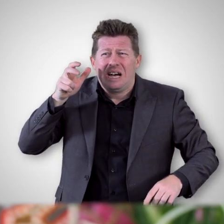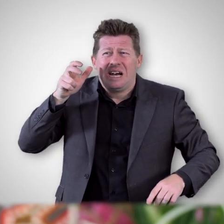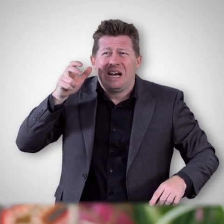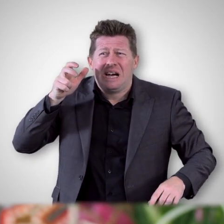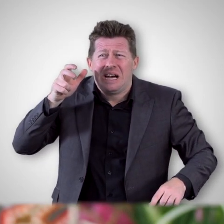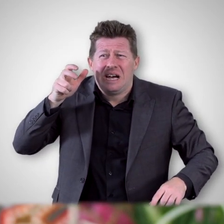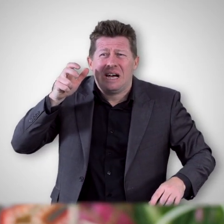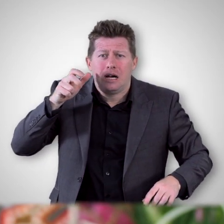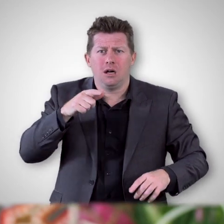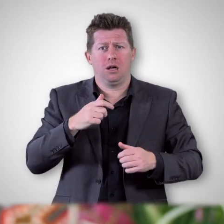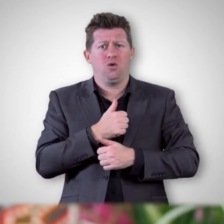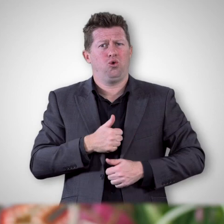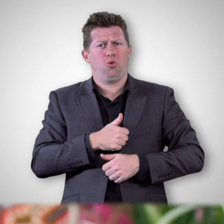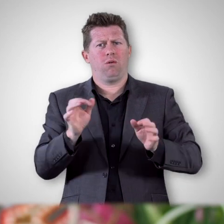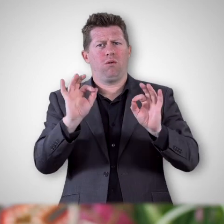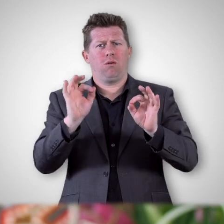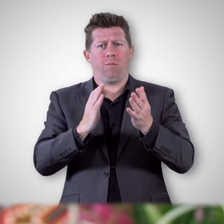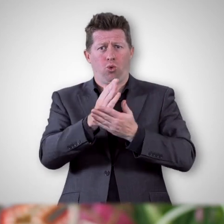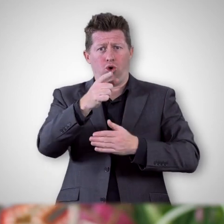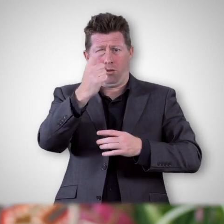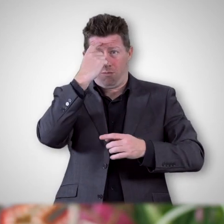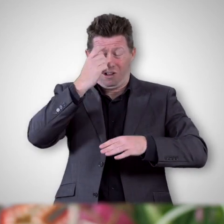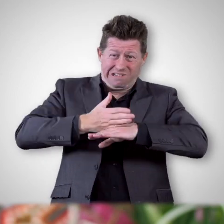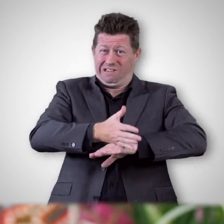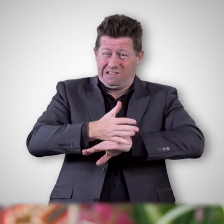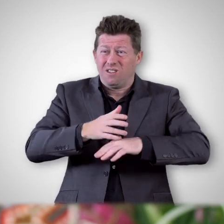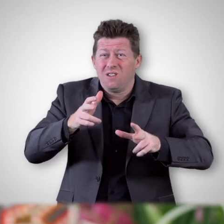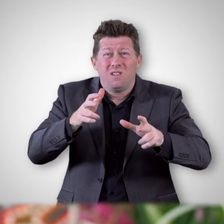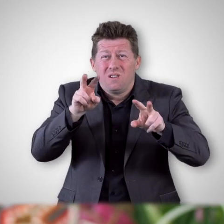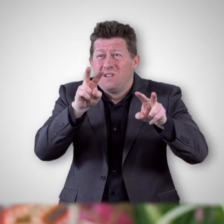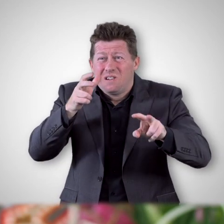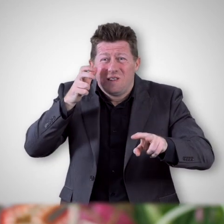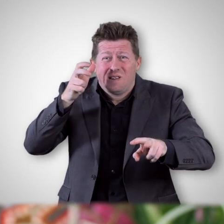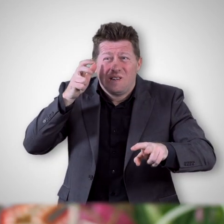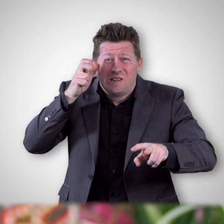it's not an enjoyable experience because you're working really hard to try and access that movie.